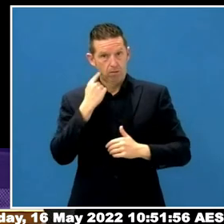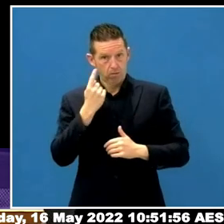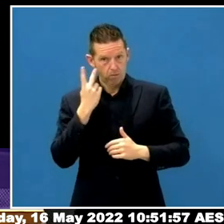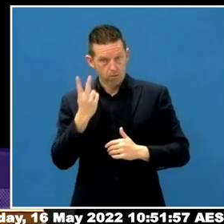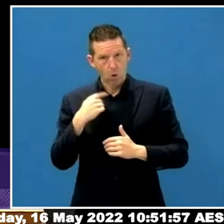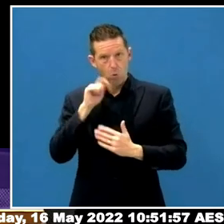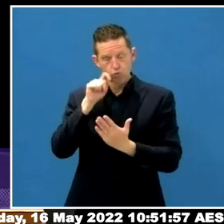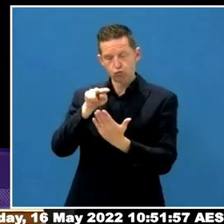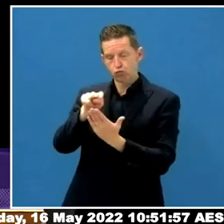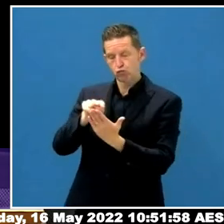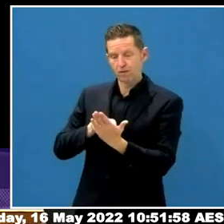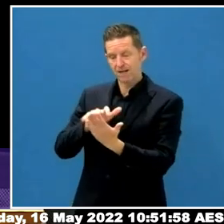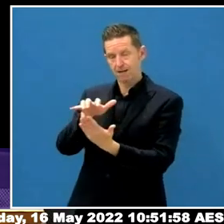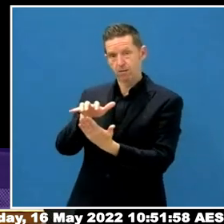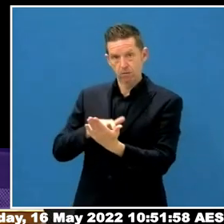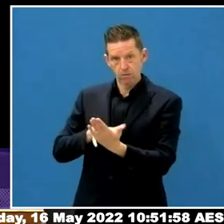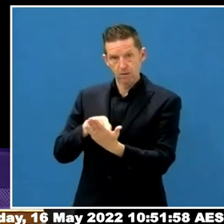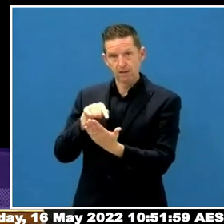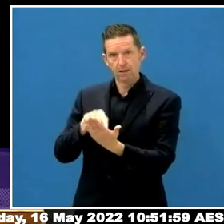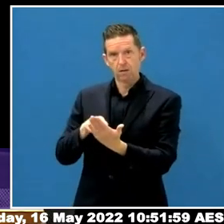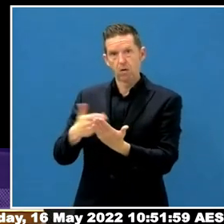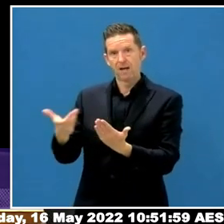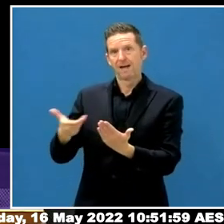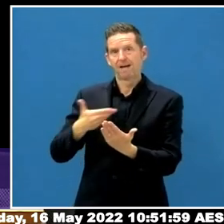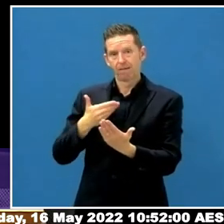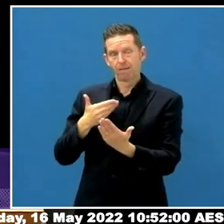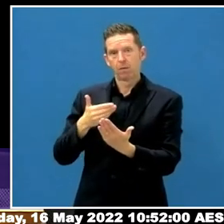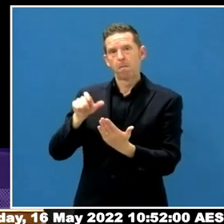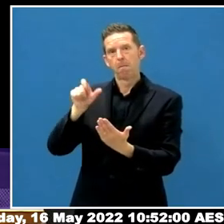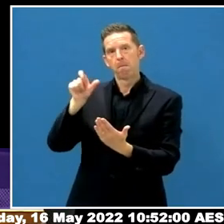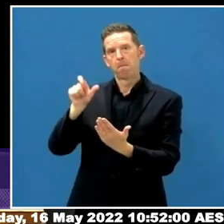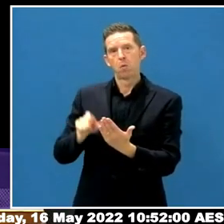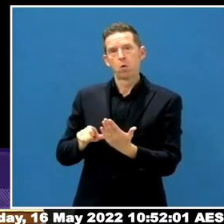written statement that has been provided for the Royal Commission by a person who will be referred to as Rachel.